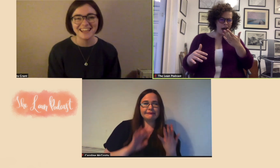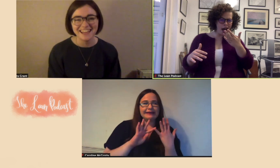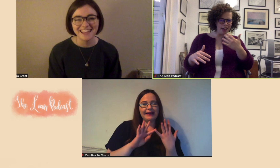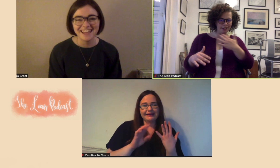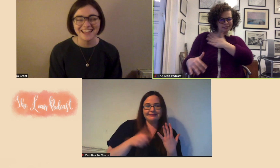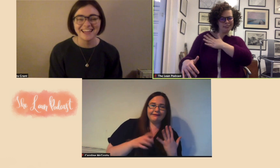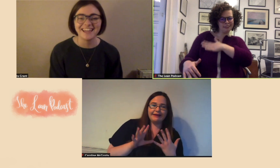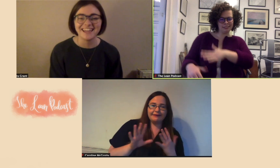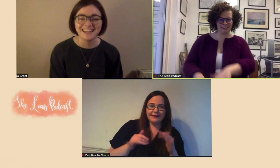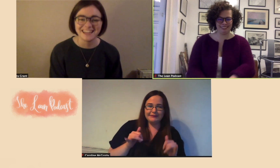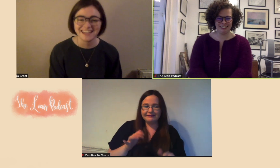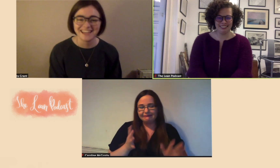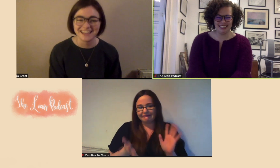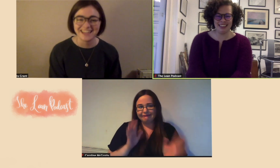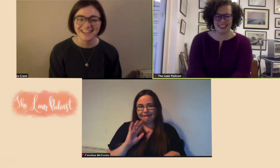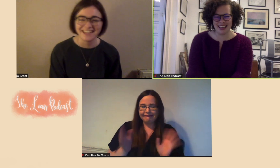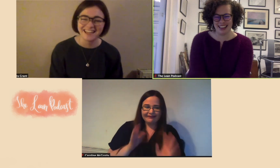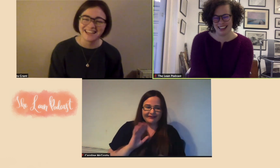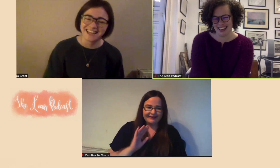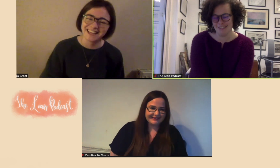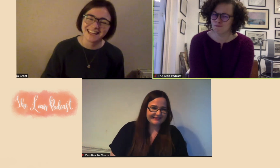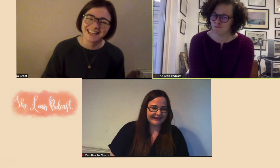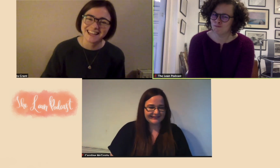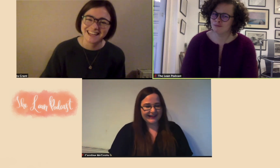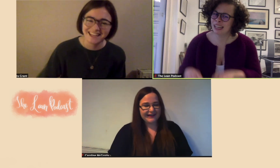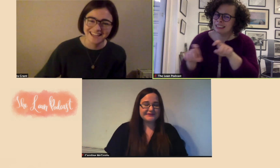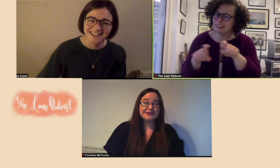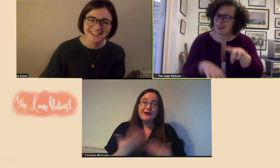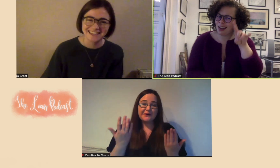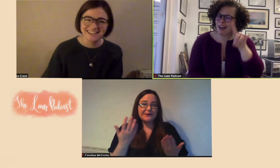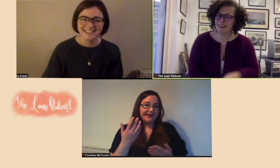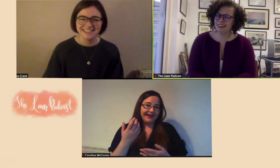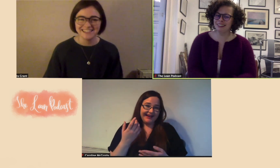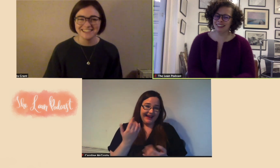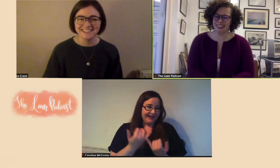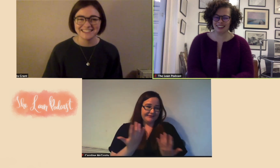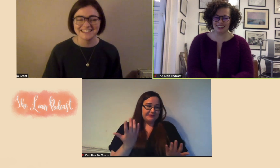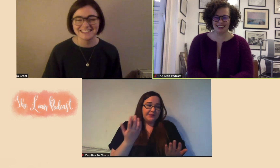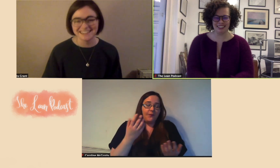She's got 10 out of 10. Absoulte professional. Well, nine out of 10.